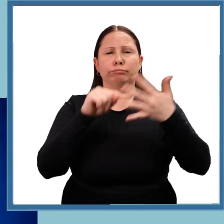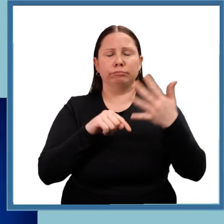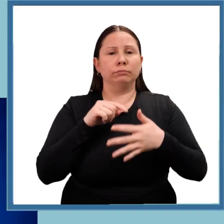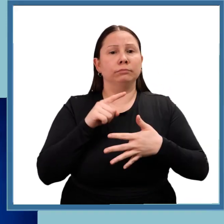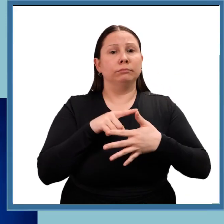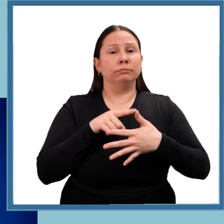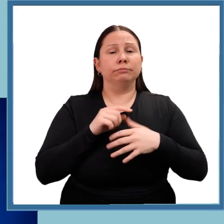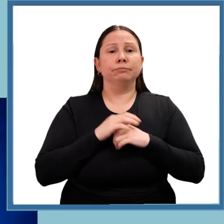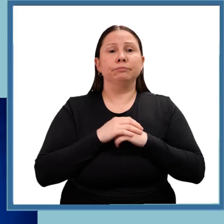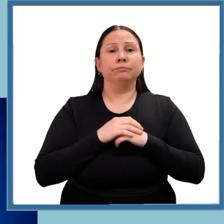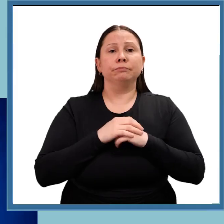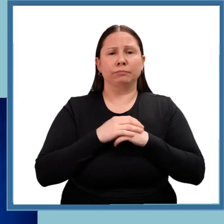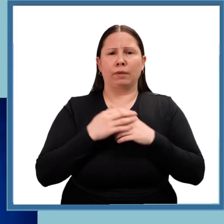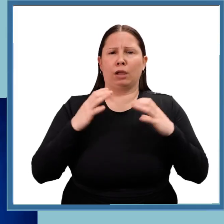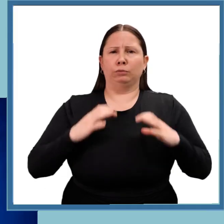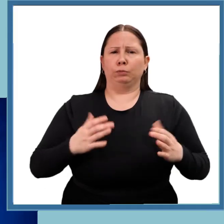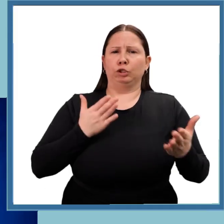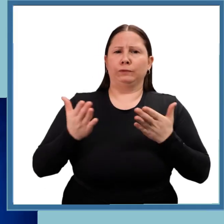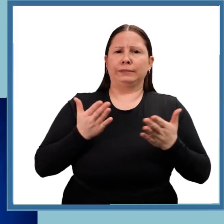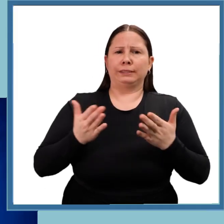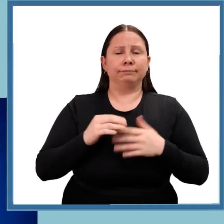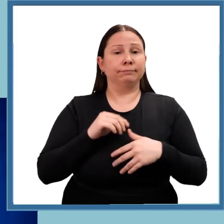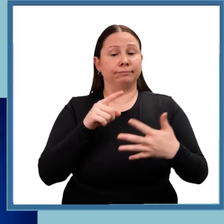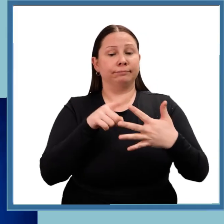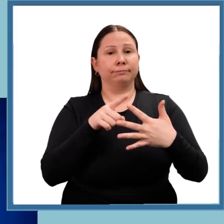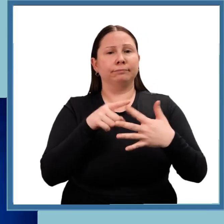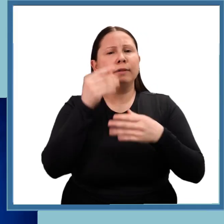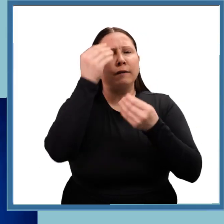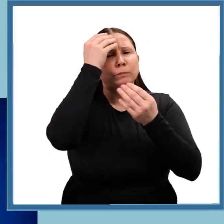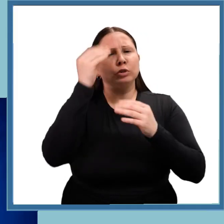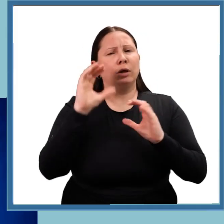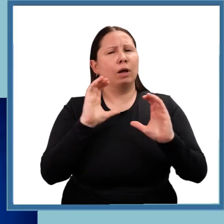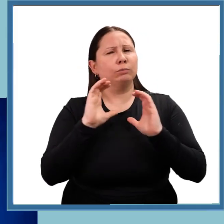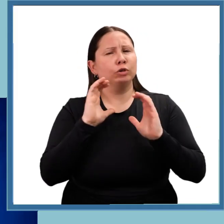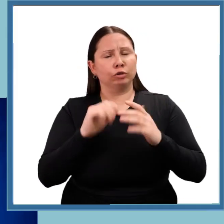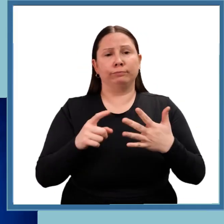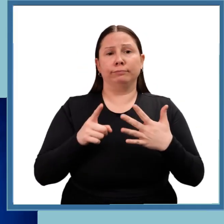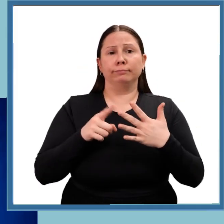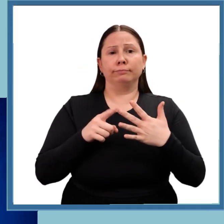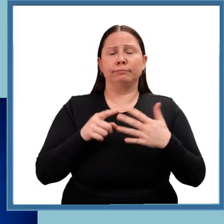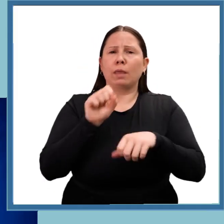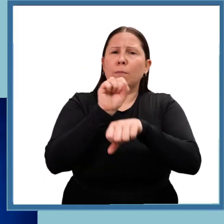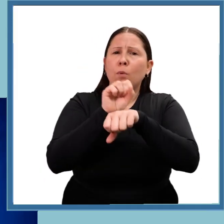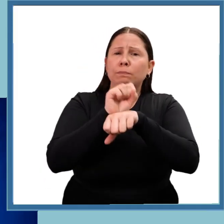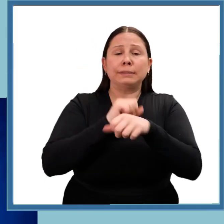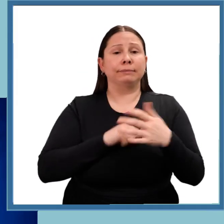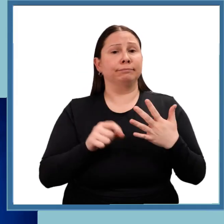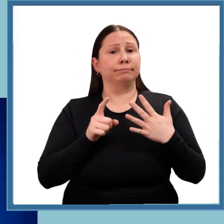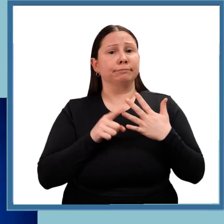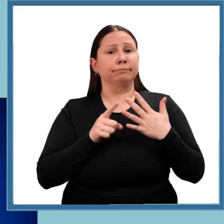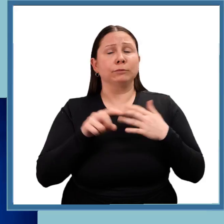or IASR for short contains five accessibility standards – Customer Service …